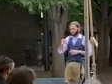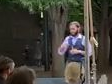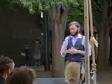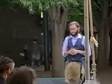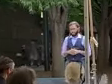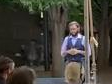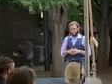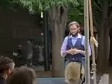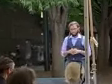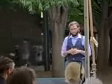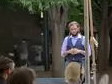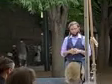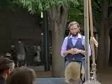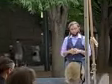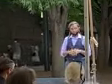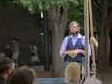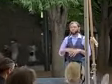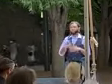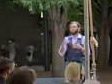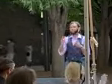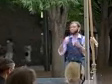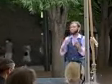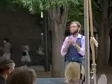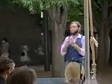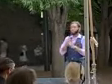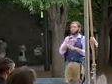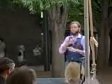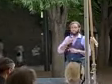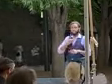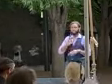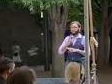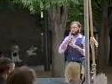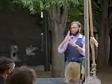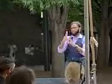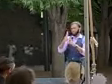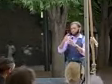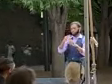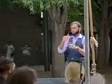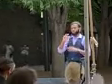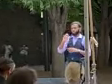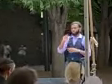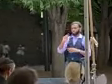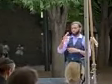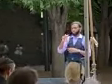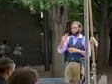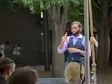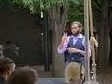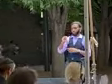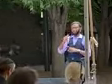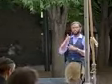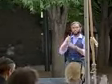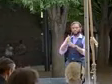The main sponsor in the Senate was our Honorable Senator Tom Harkin who offered the final bill.